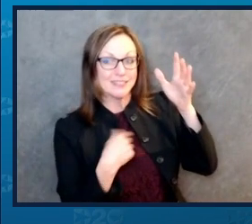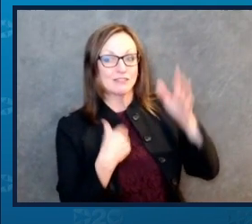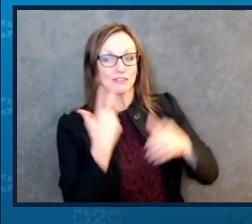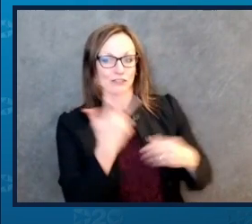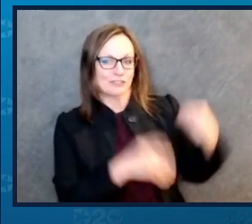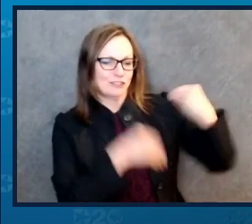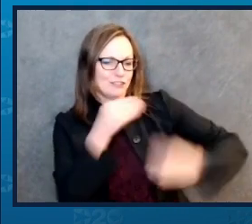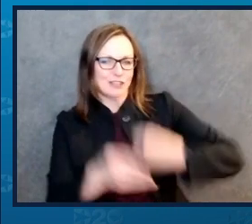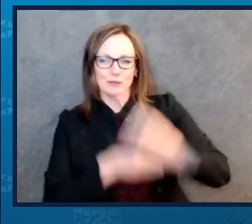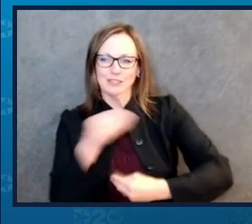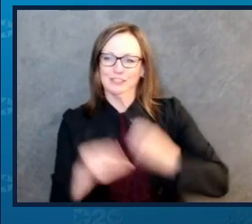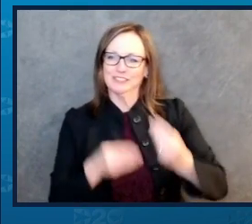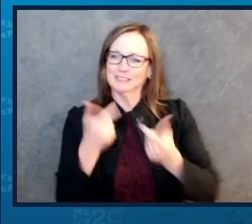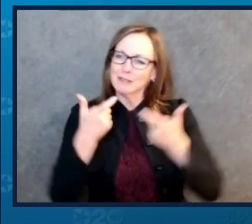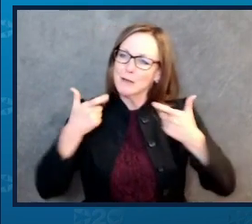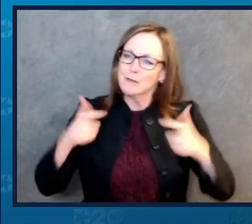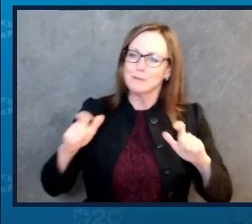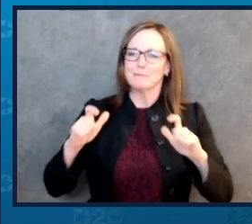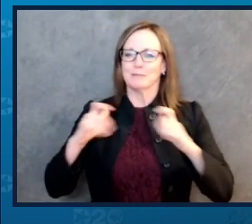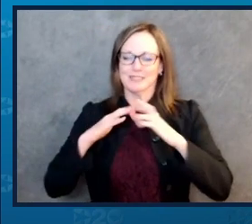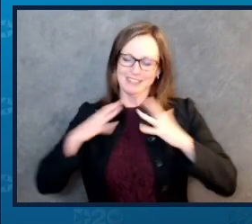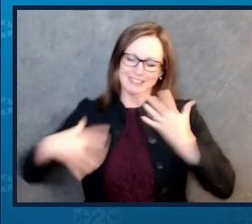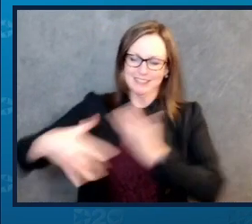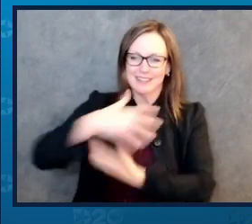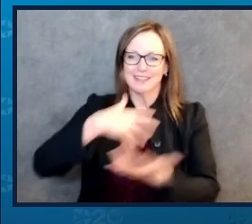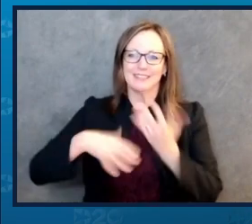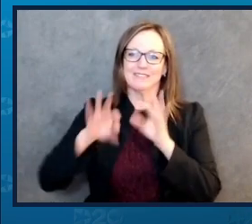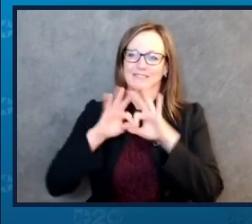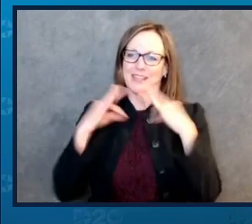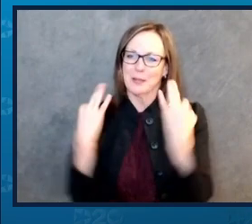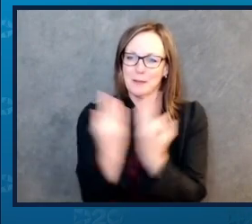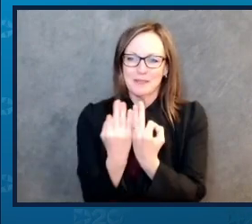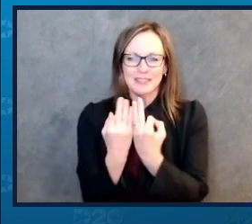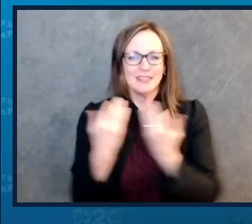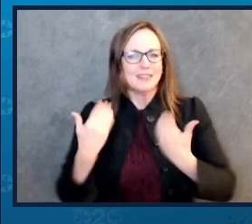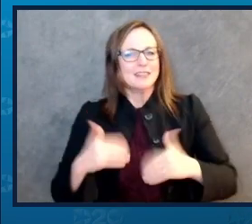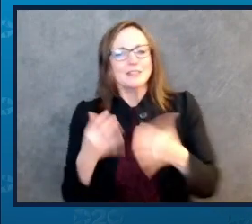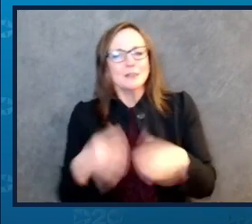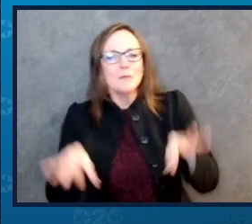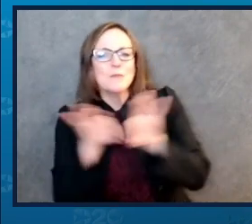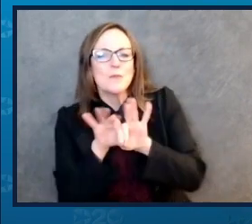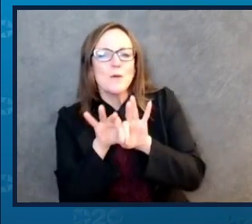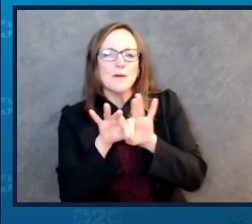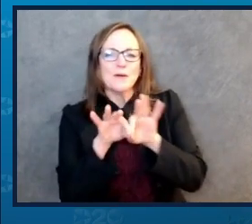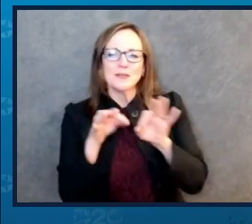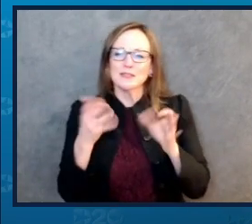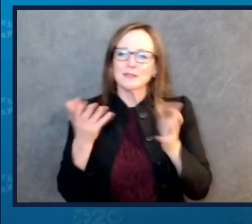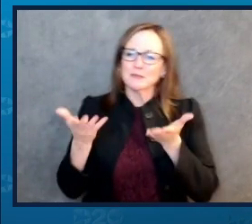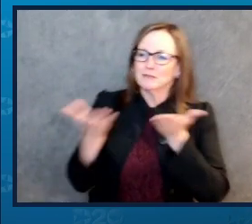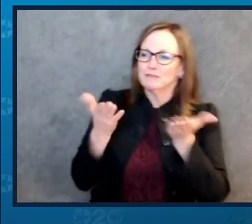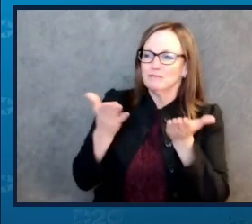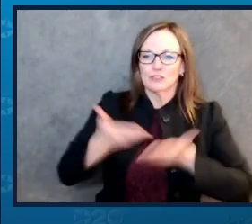YOU SHOWED ME THE IMPORTANCE OF PUBLIC SERVICE. AND MADE SHIRE GREW UP